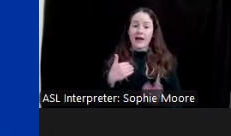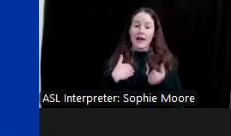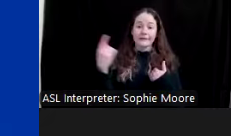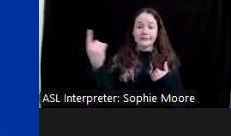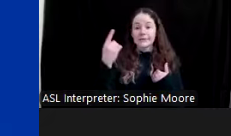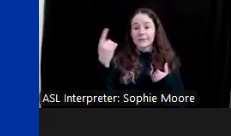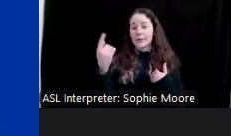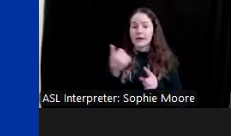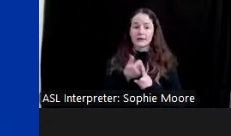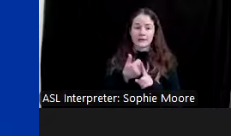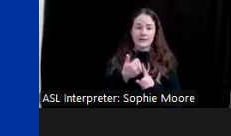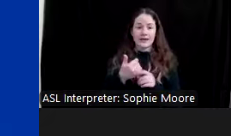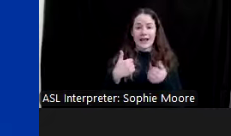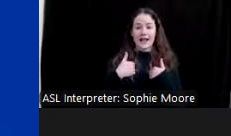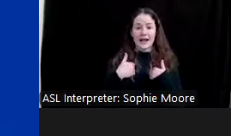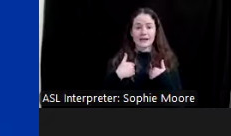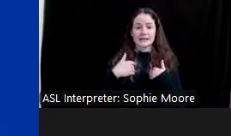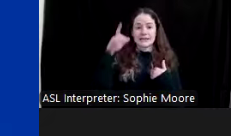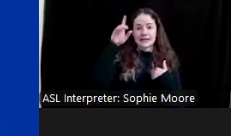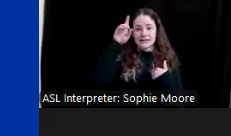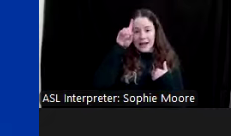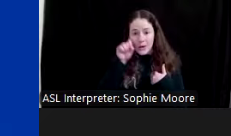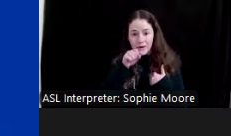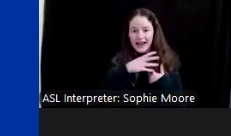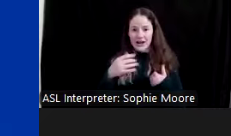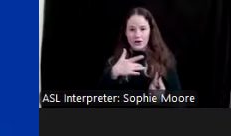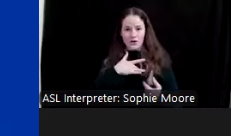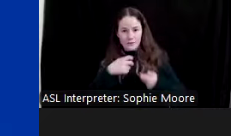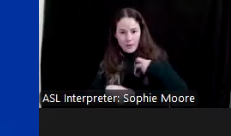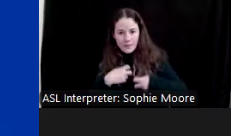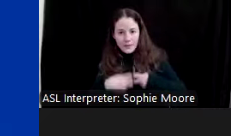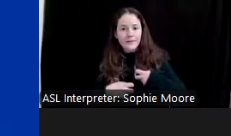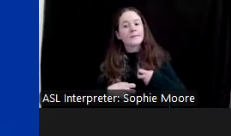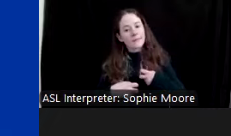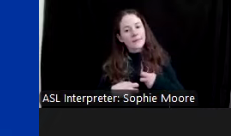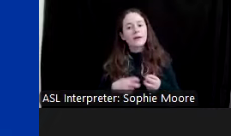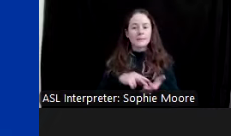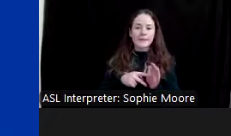and a cardiac issue, you know, um that kind of involves a little bit of physical and intellectual, but we got to